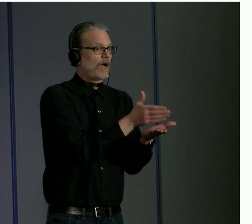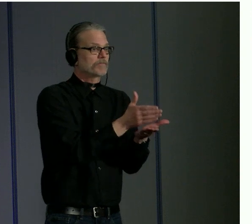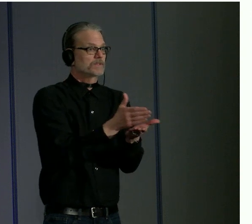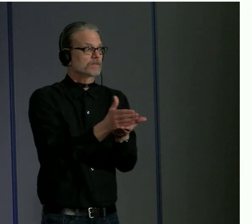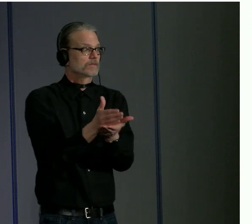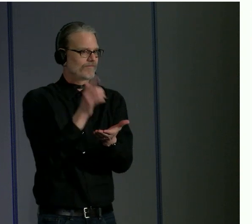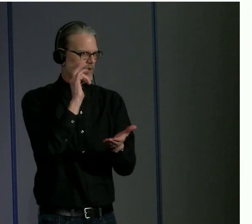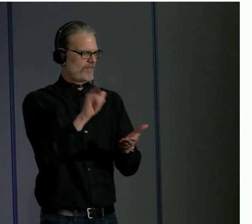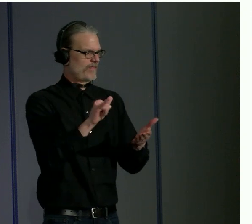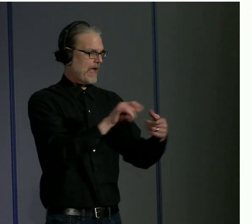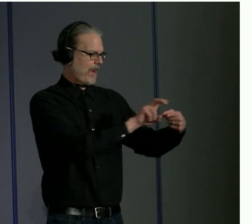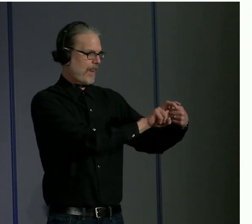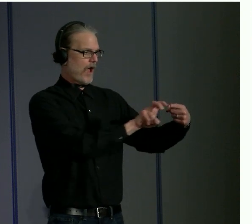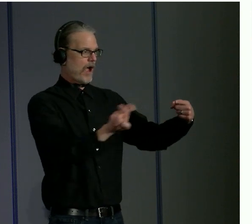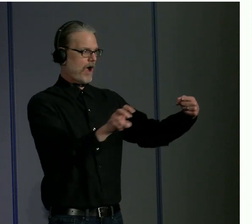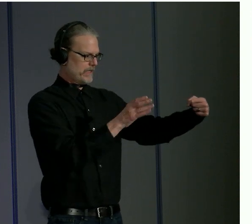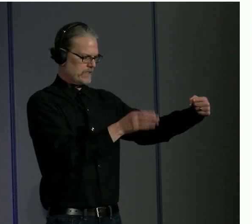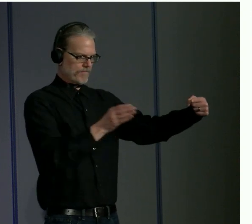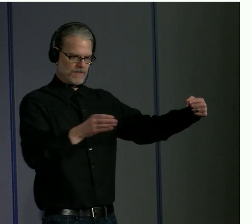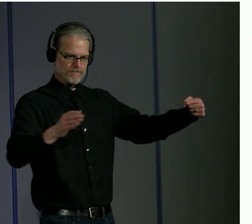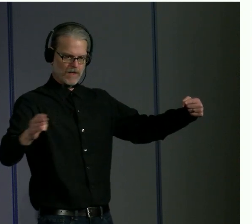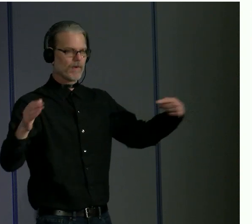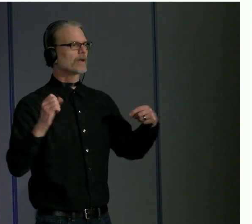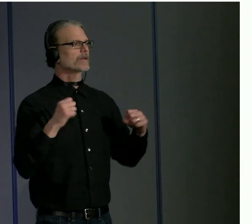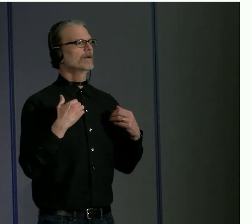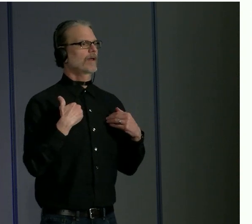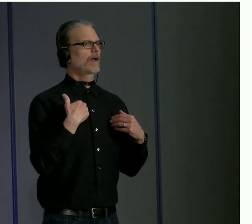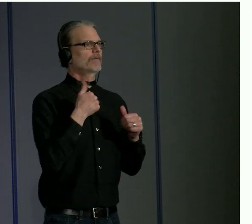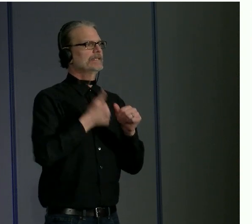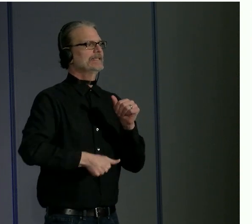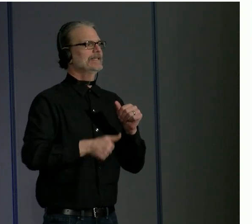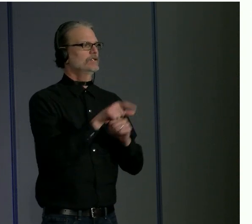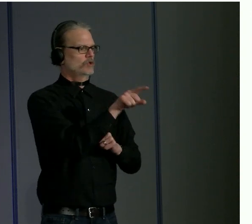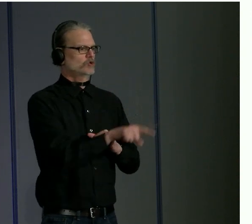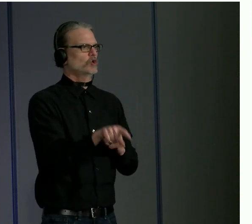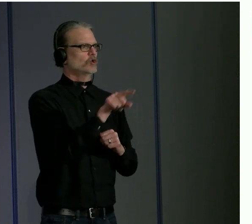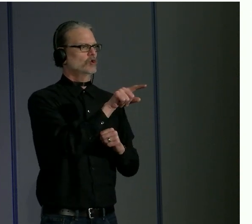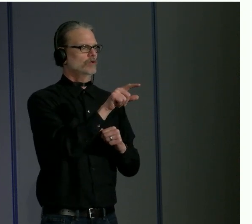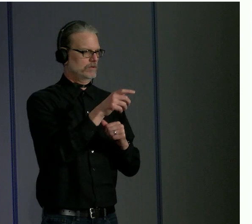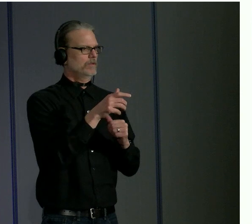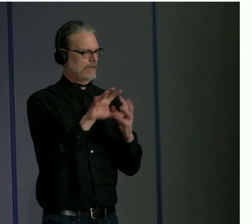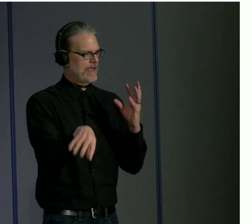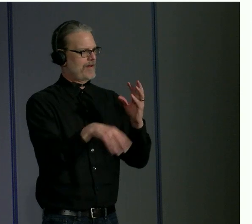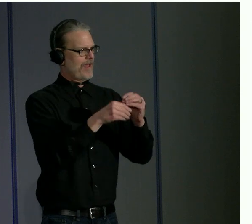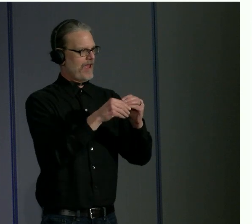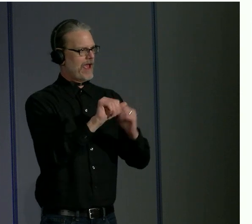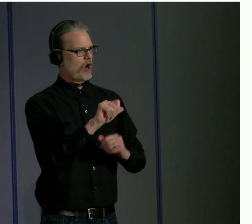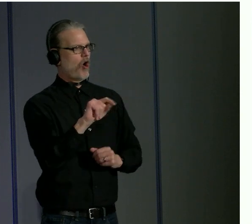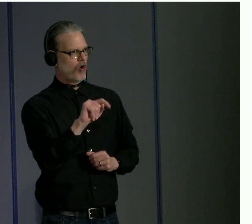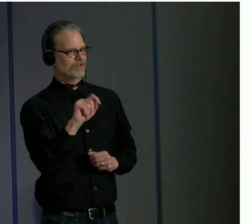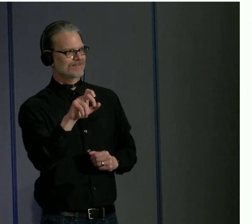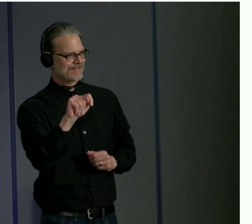I could go through each one of these circles and add Alt Text to each one of them telling